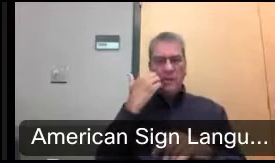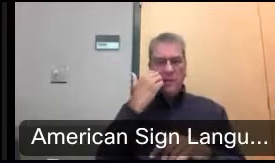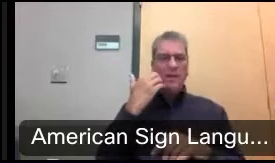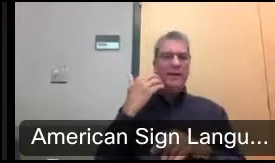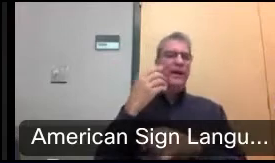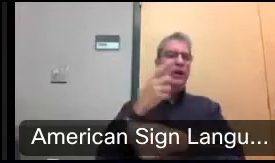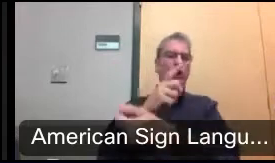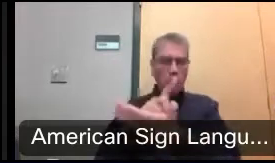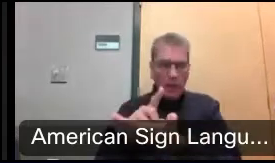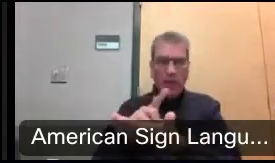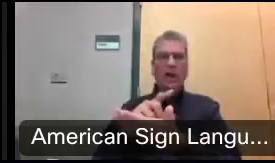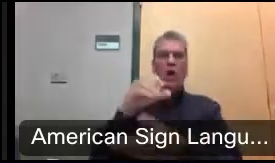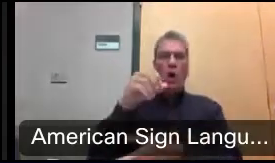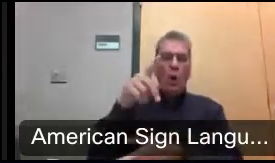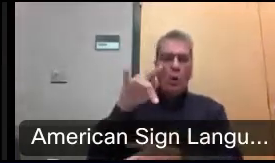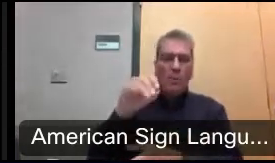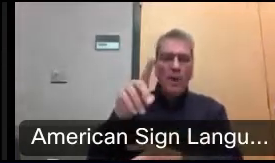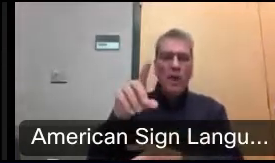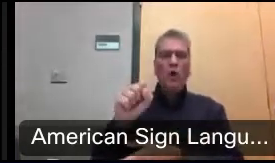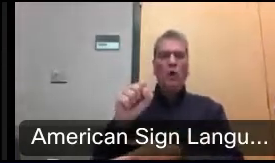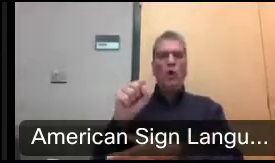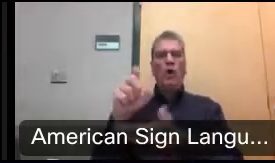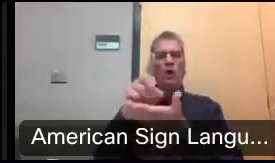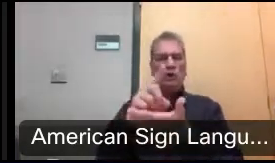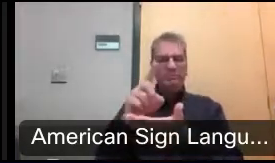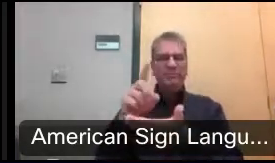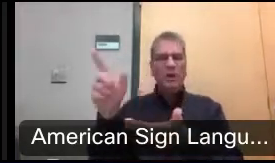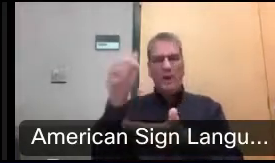overdose prevention. And the men's role in prenatal health is the